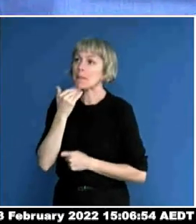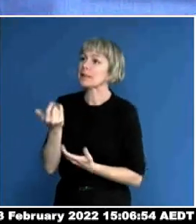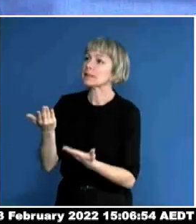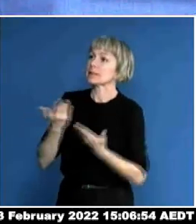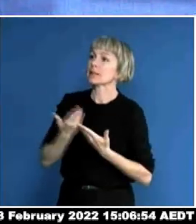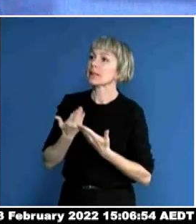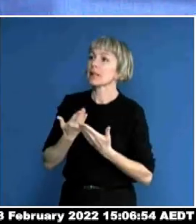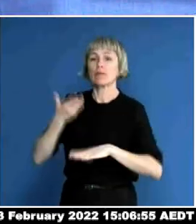Is that right? MZIA: Yes.